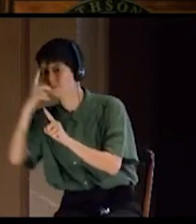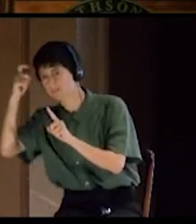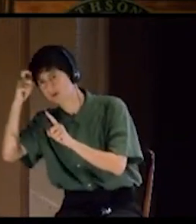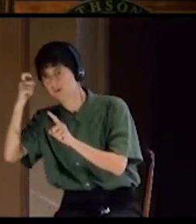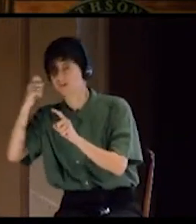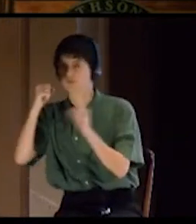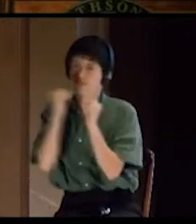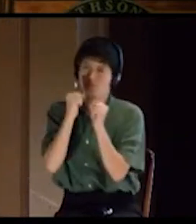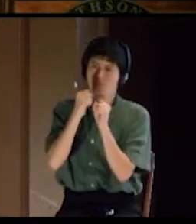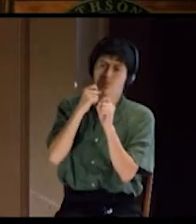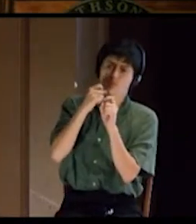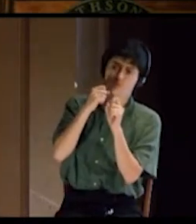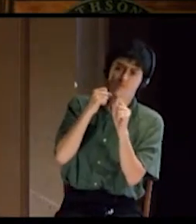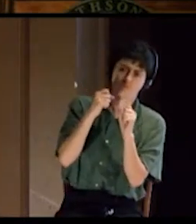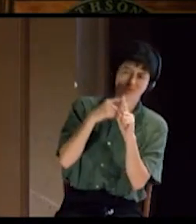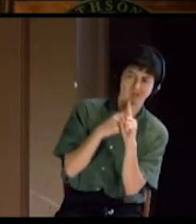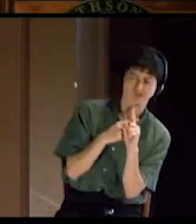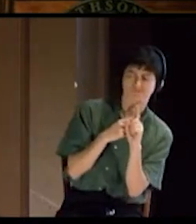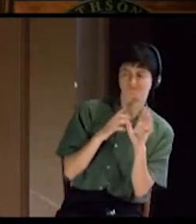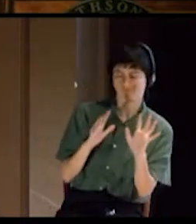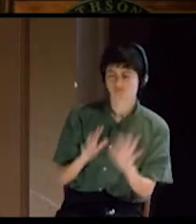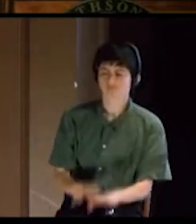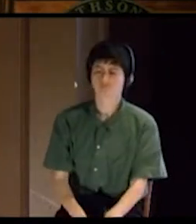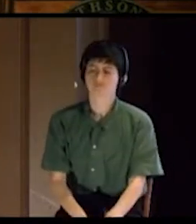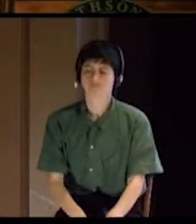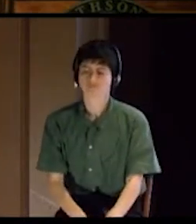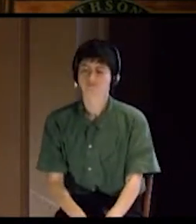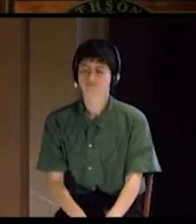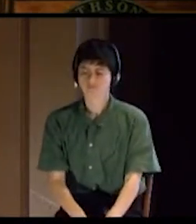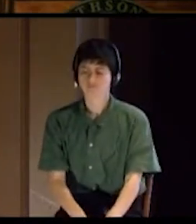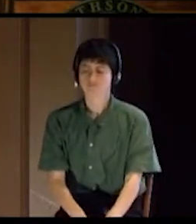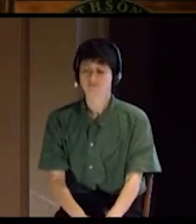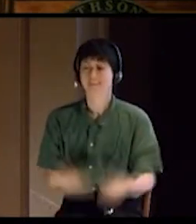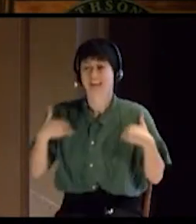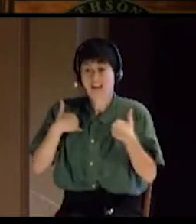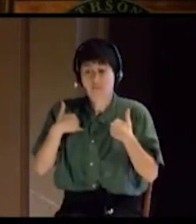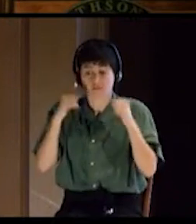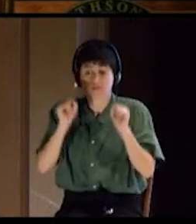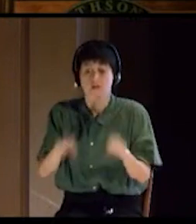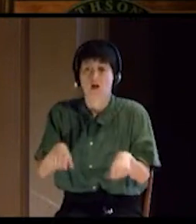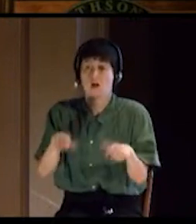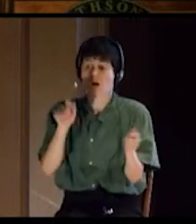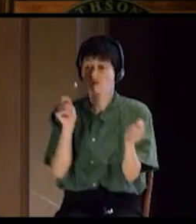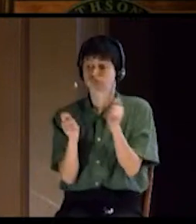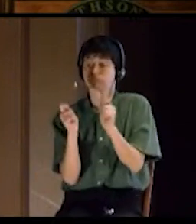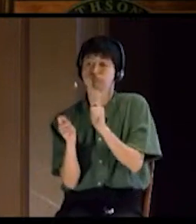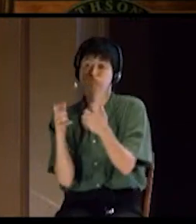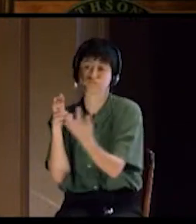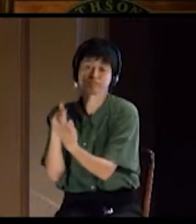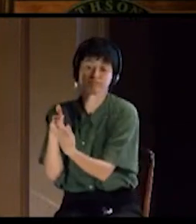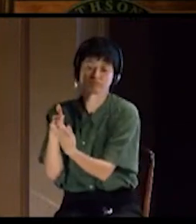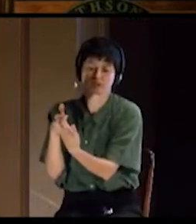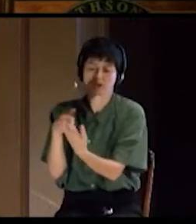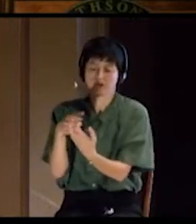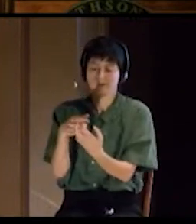They can adapt, like for this classic example of the moths adapting to industrialization